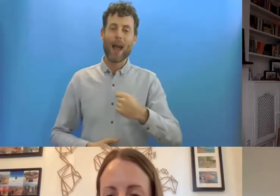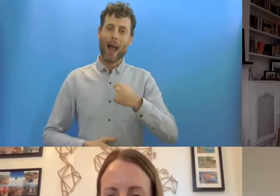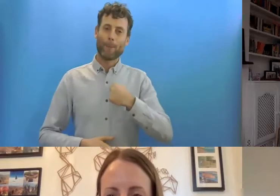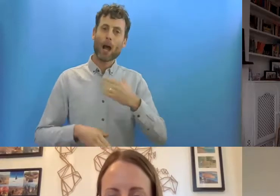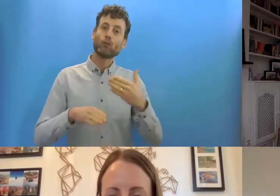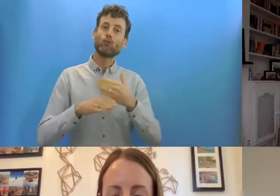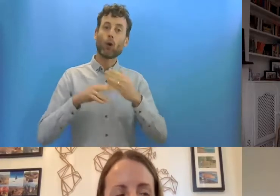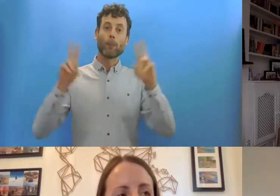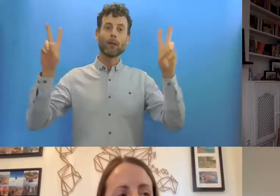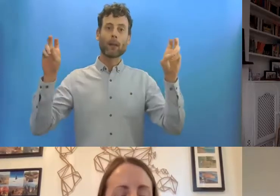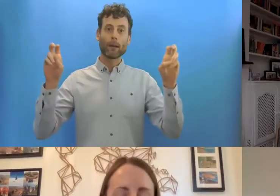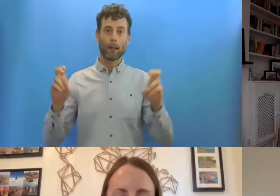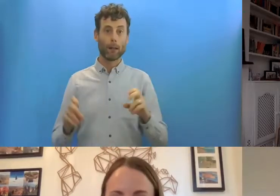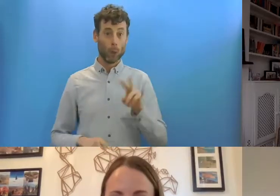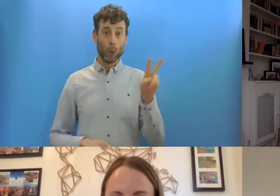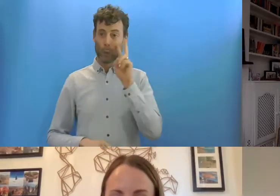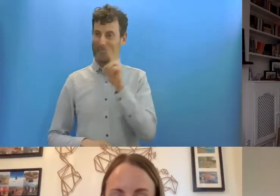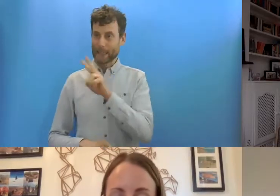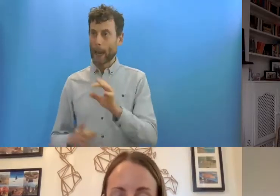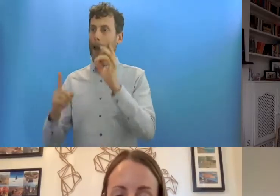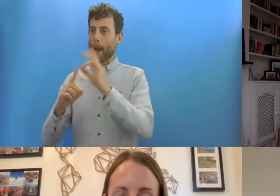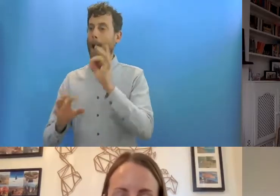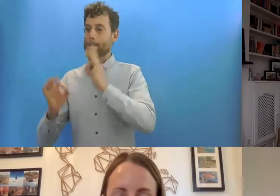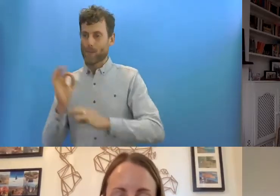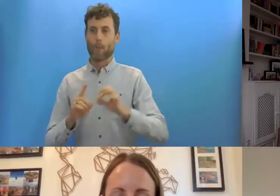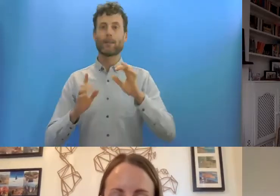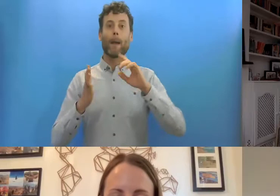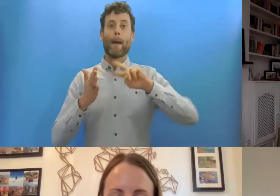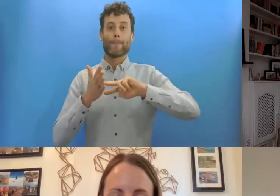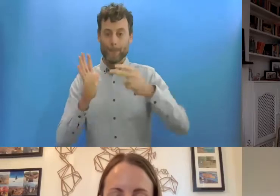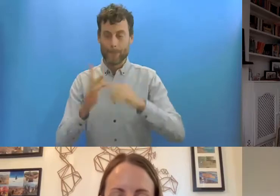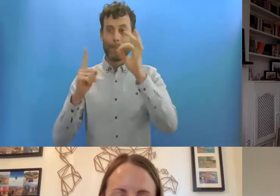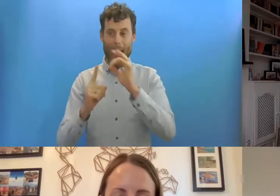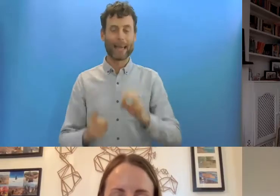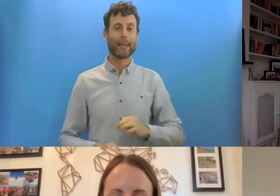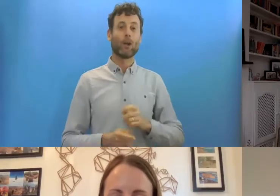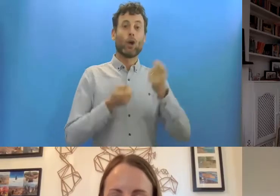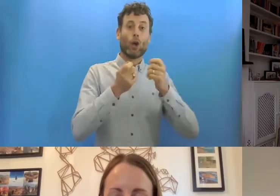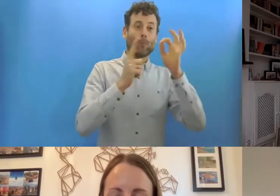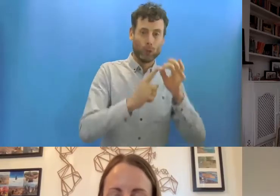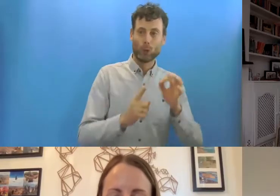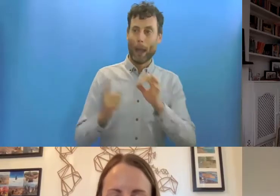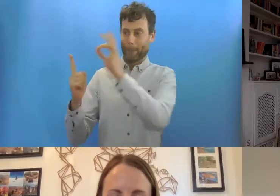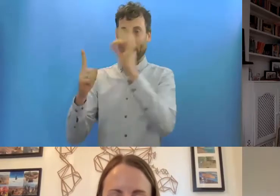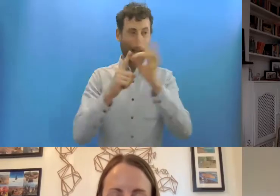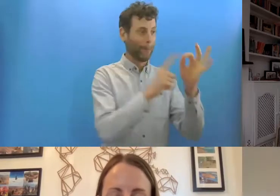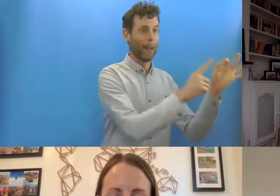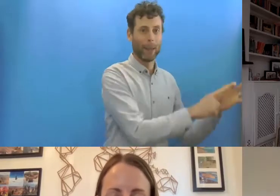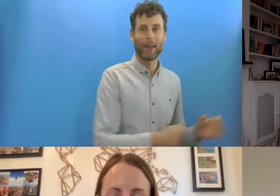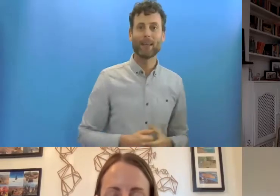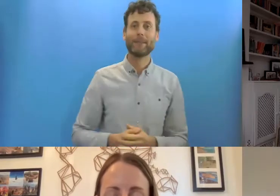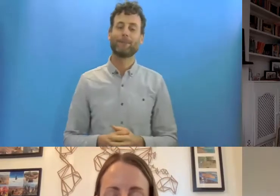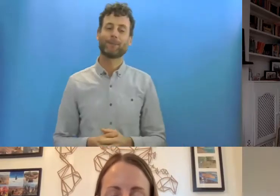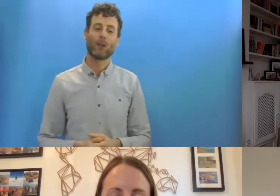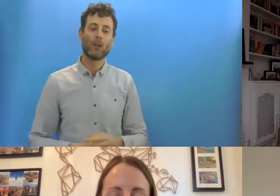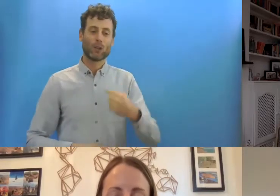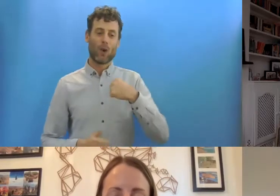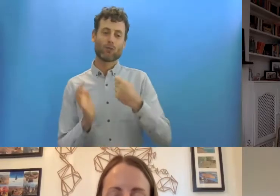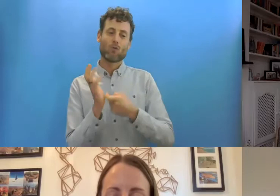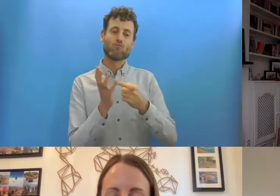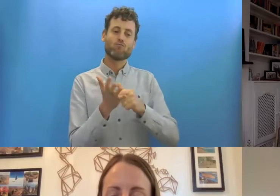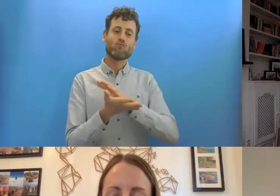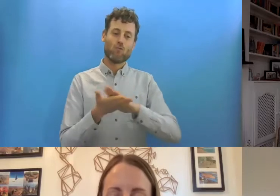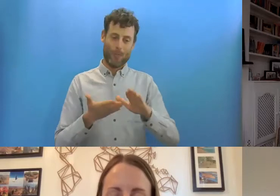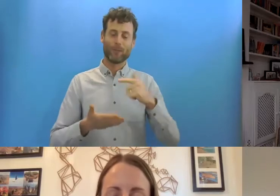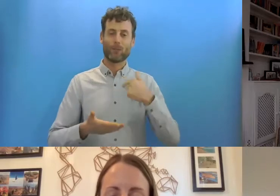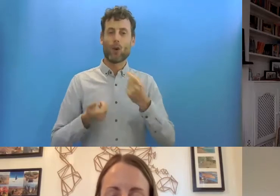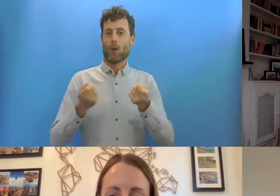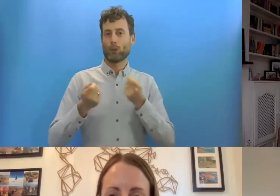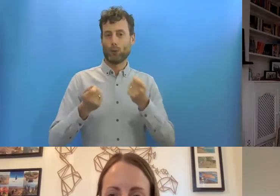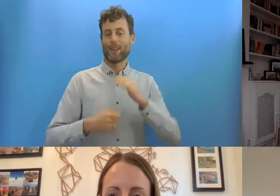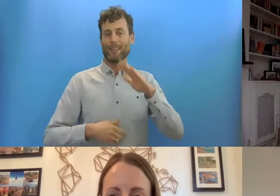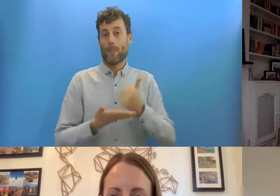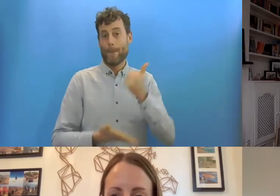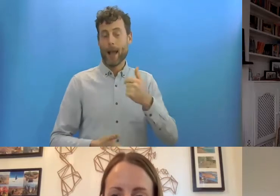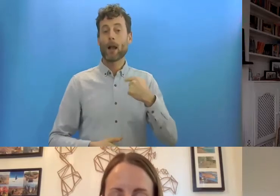So over to you guys. RUTH: Absolutely, yes, we put lots of Ps in our titles which is very complicated for anyone introducing us!